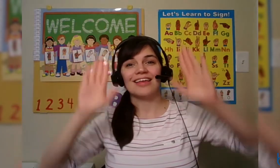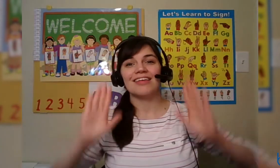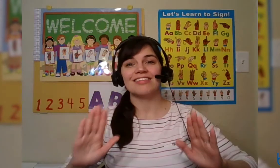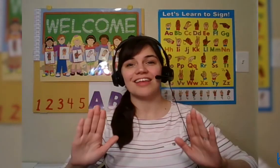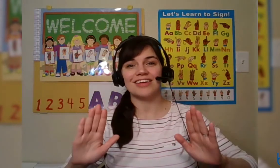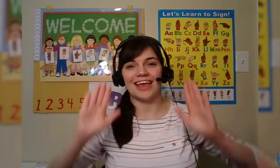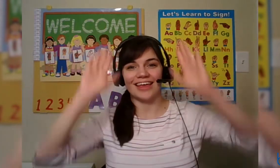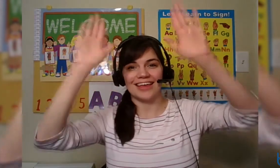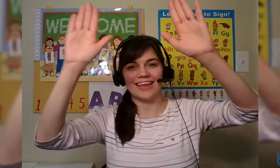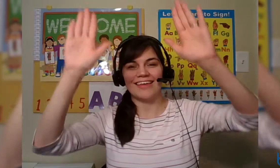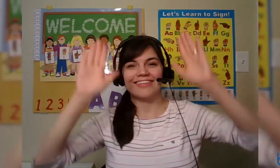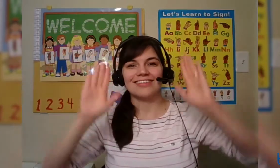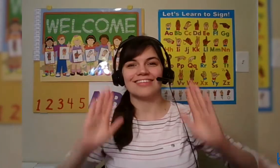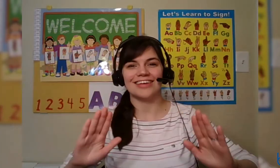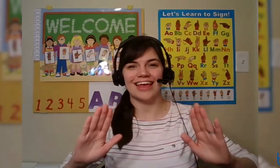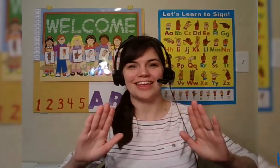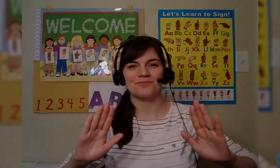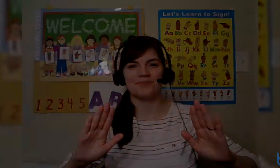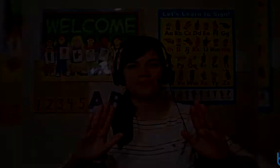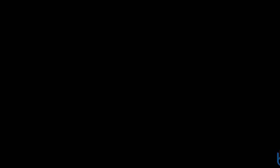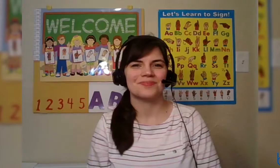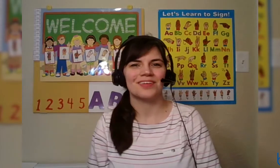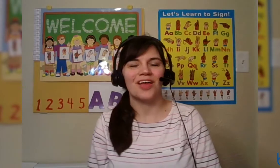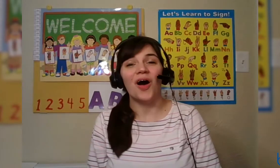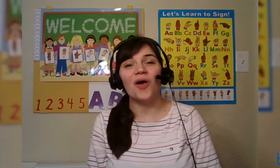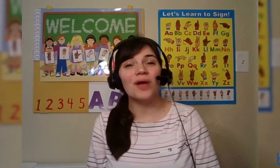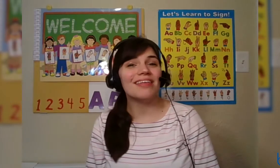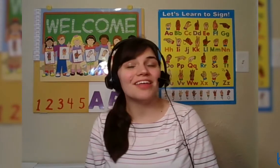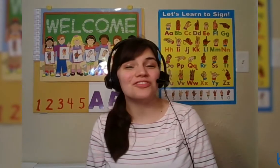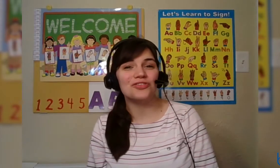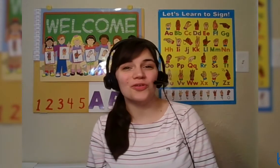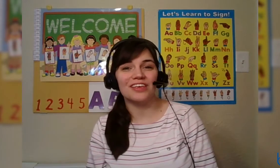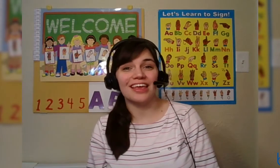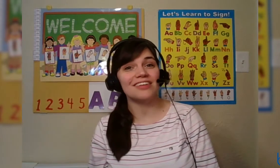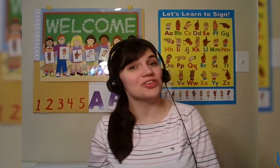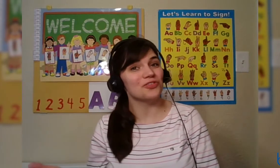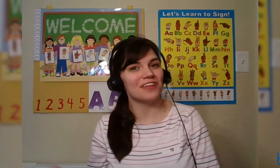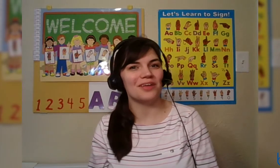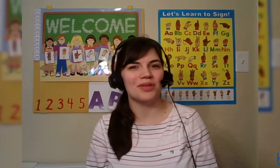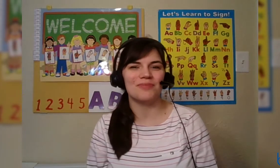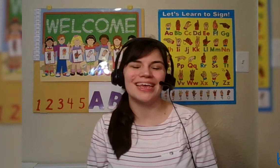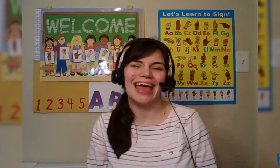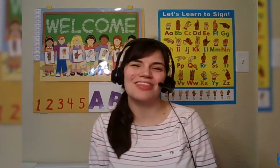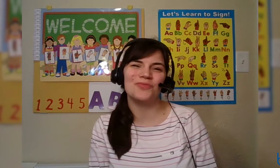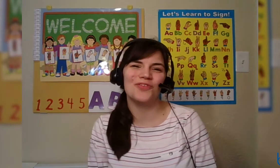Sunday. Sunday. Alright, let's do those again. You sign with me and then we'll